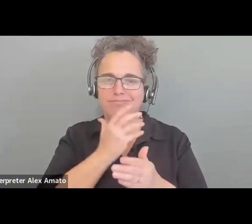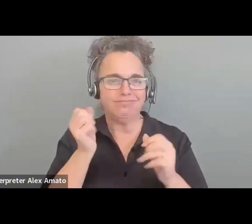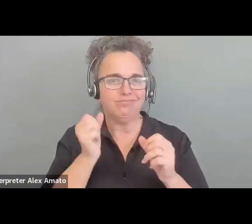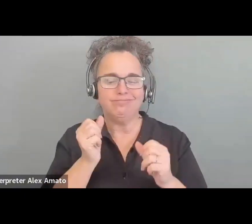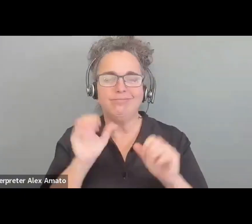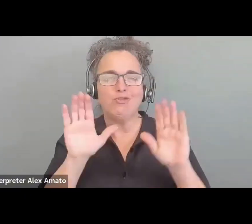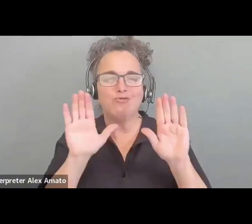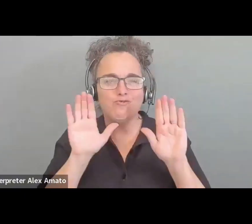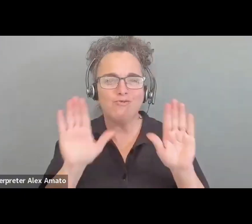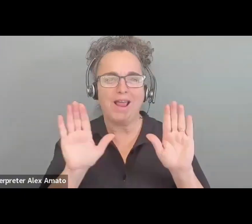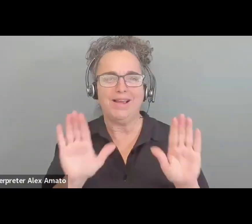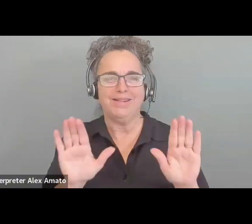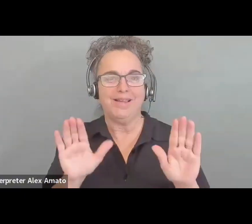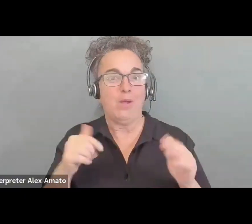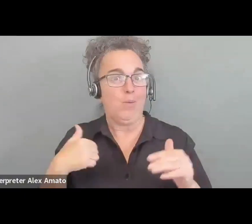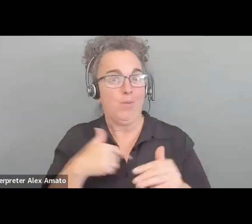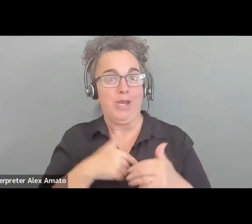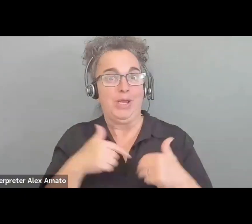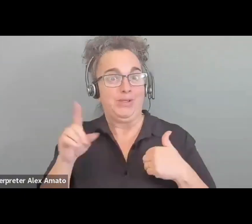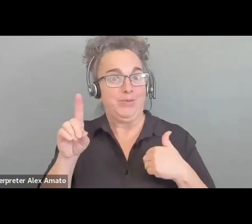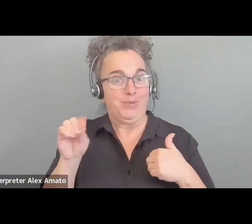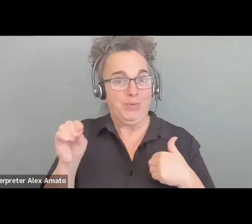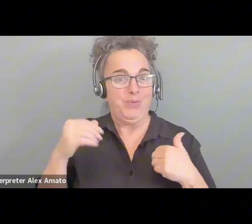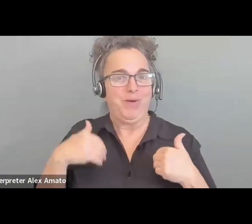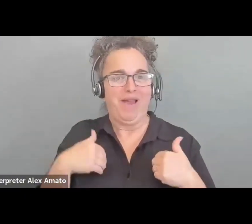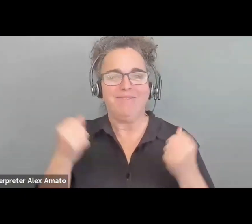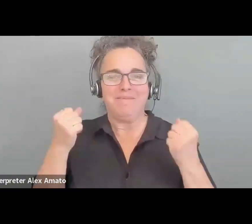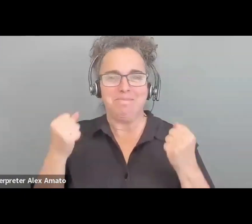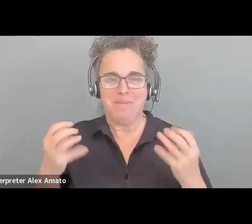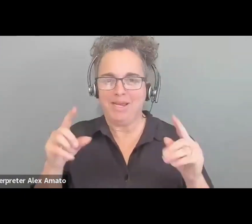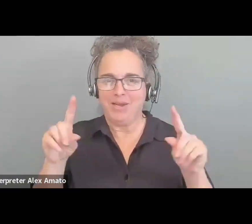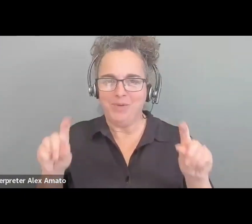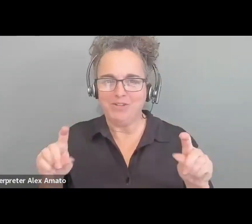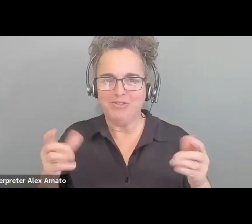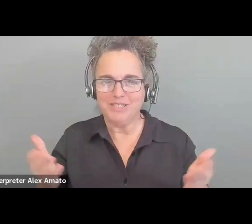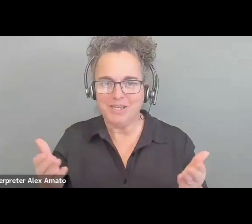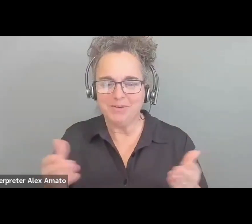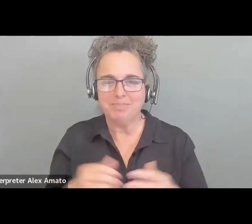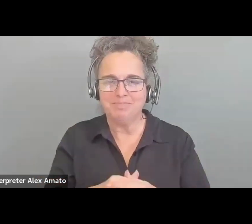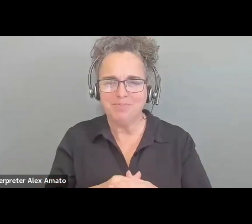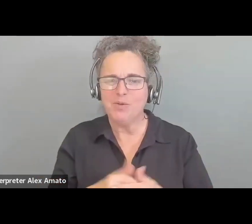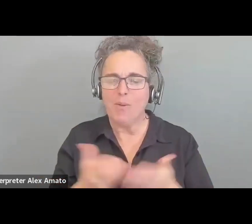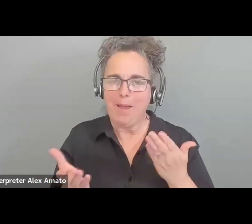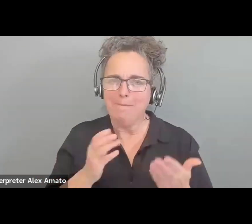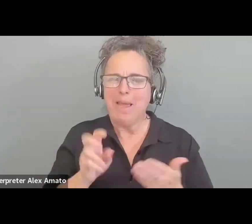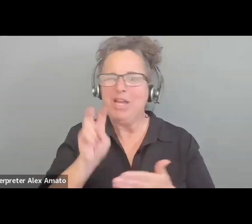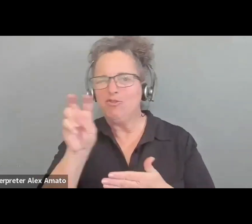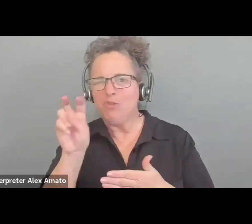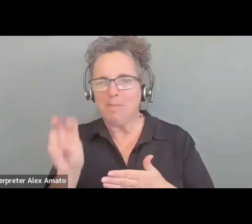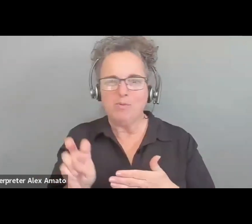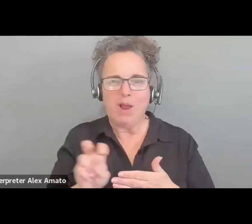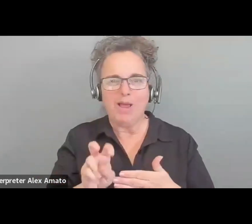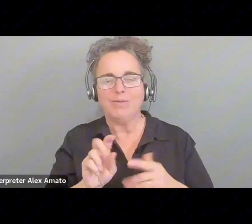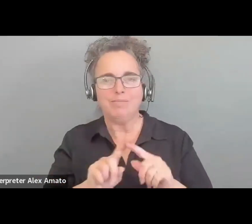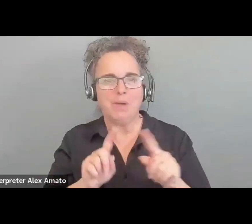And we do have a lot of questions in here, so I may jump around, I'll read them out for you, Jenny,